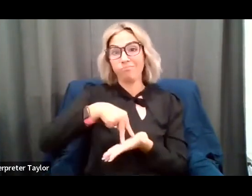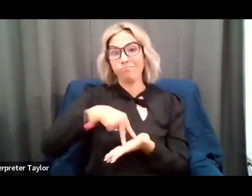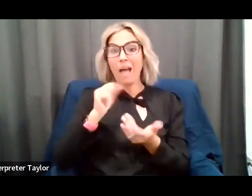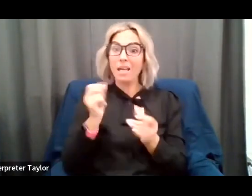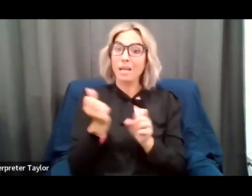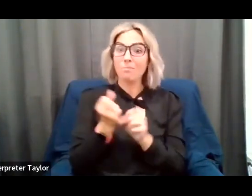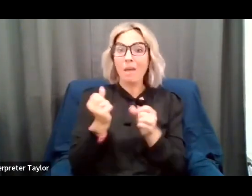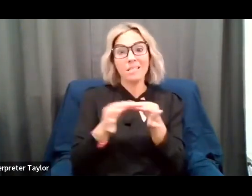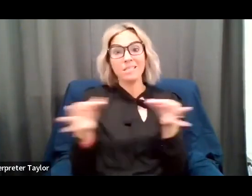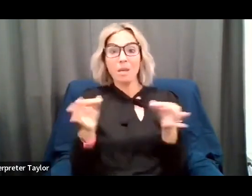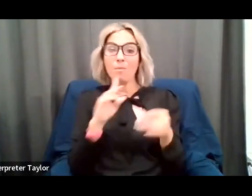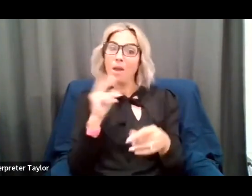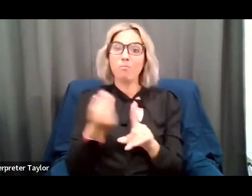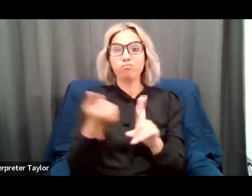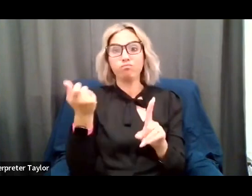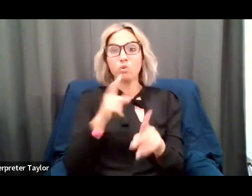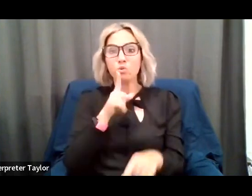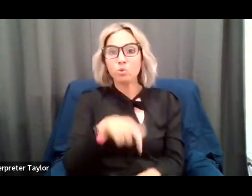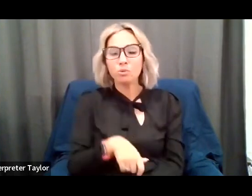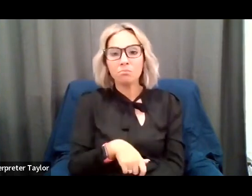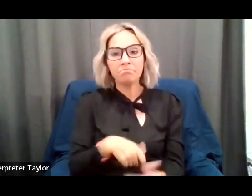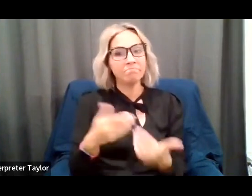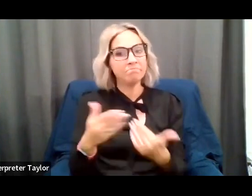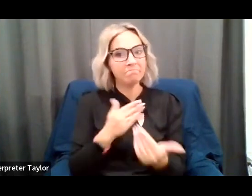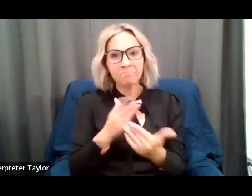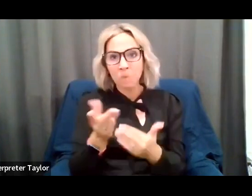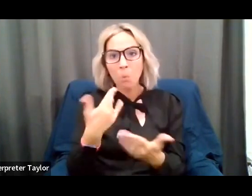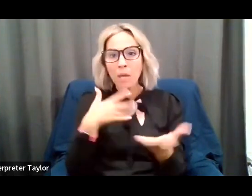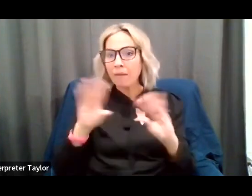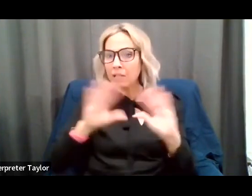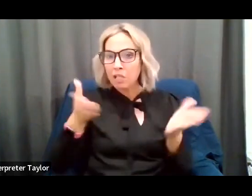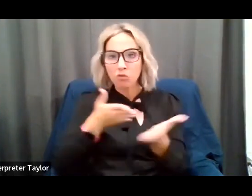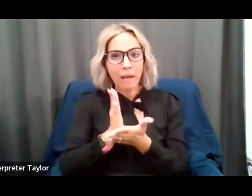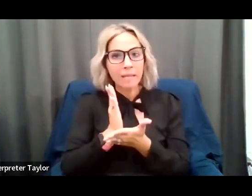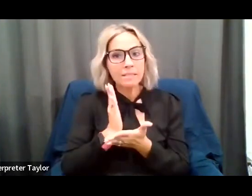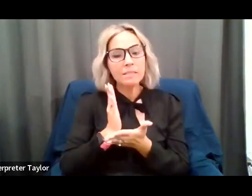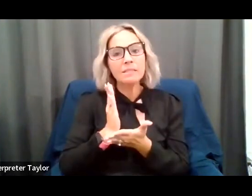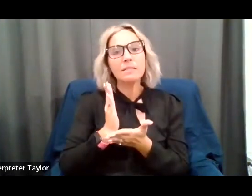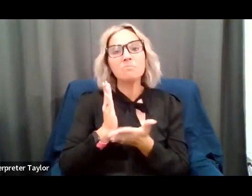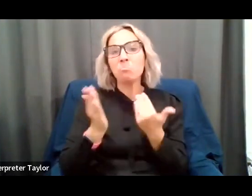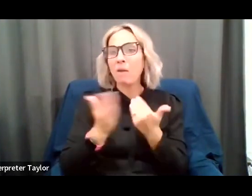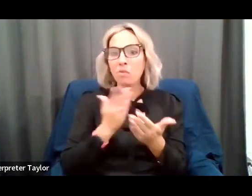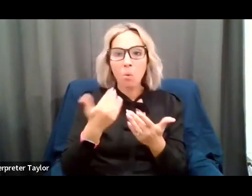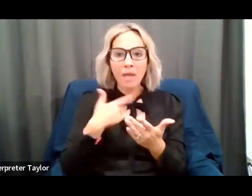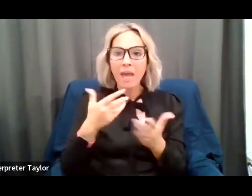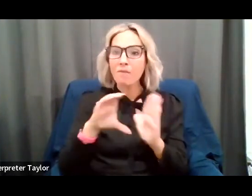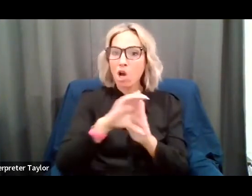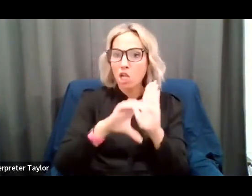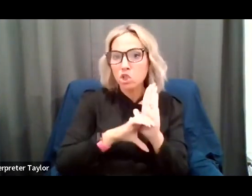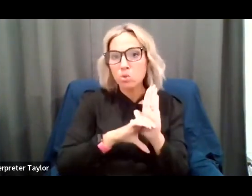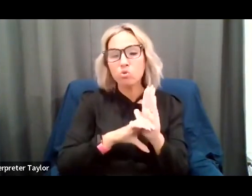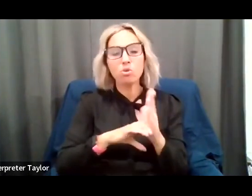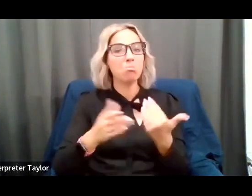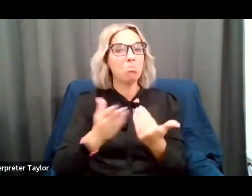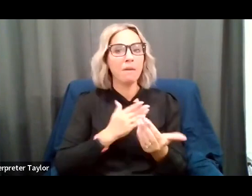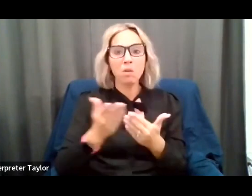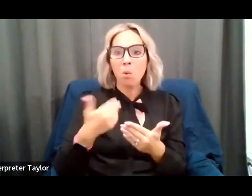And it's true despite the fact that we have clear rights, despite the fact that we have a constitution, despite the fact that we have state law and